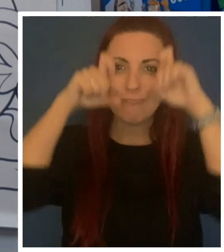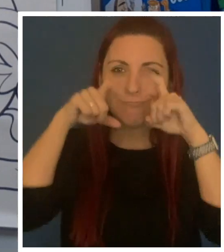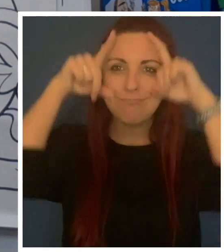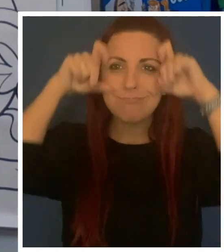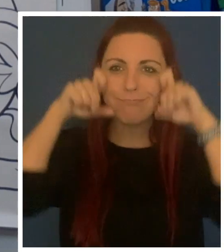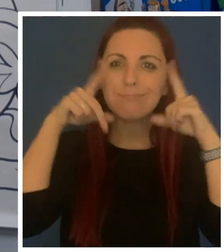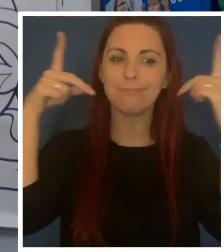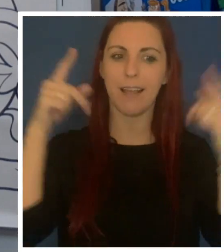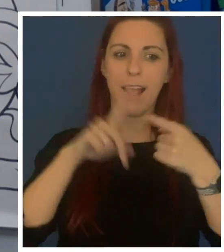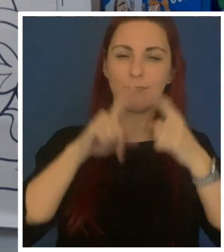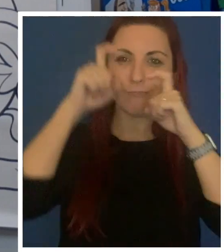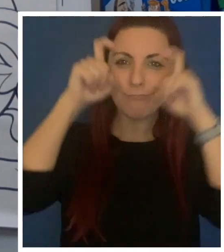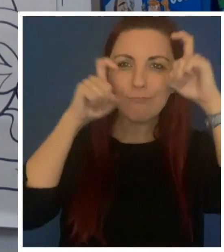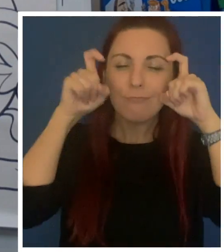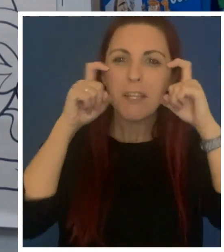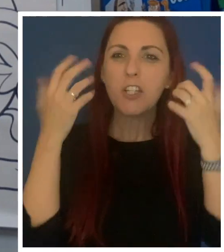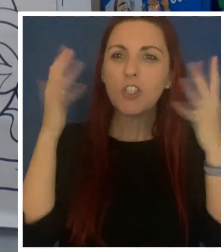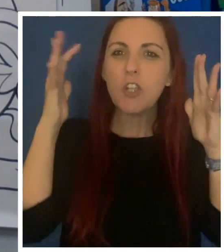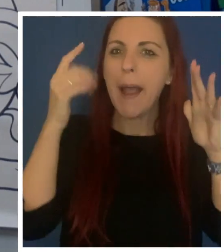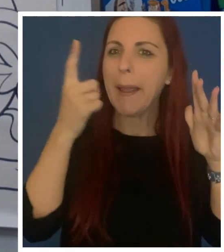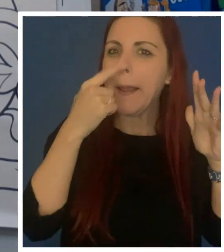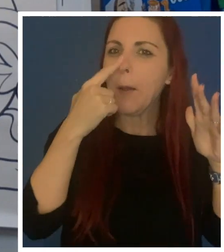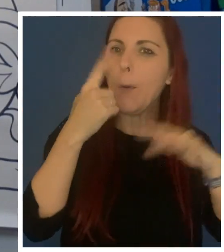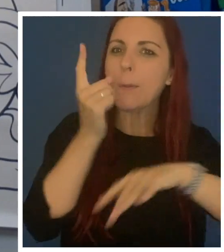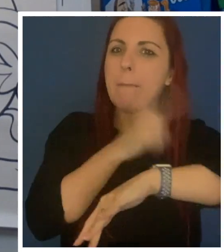She's got a shiny black nose and in the book she's always doing something,